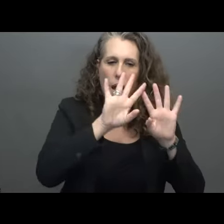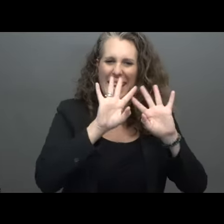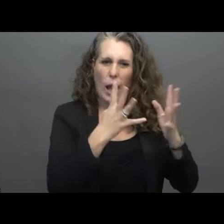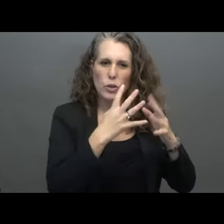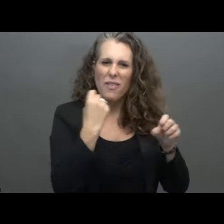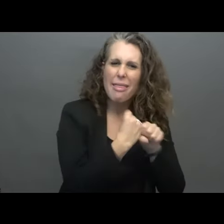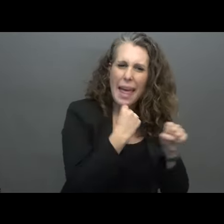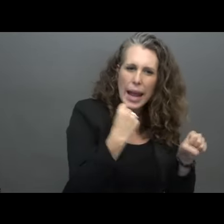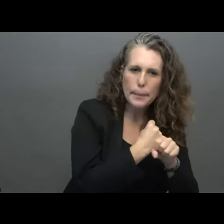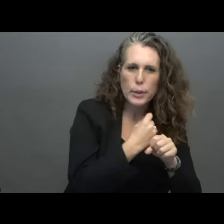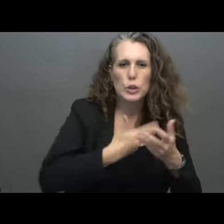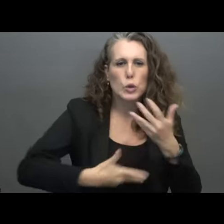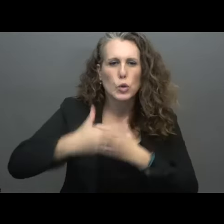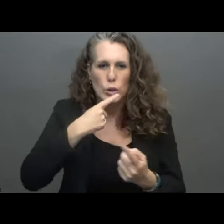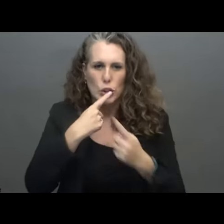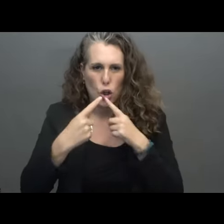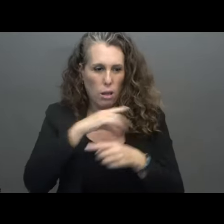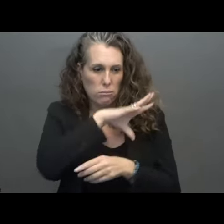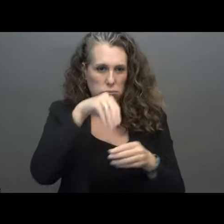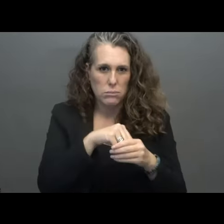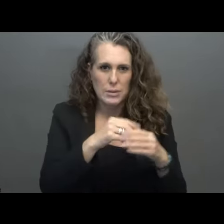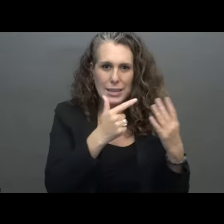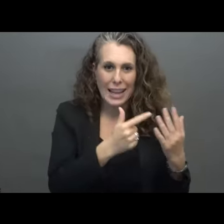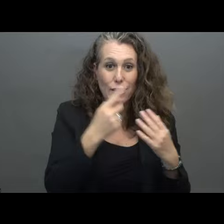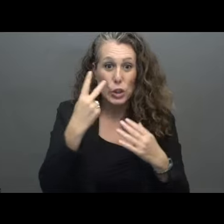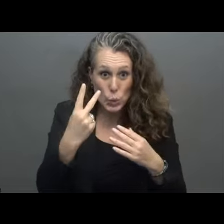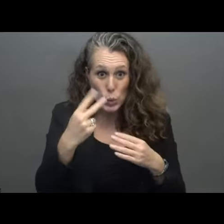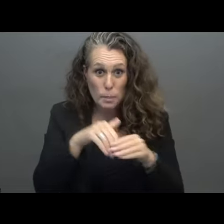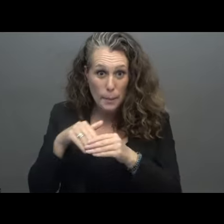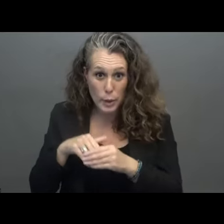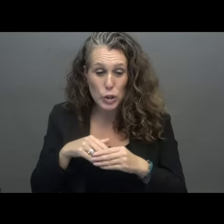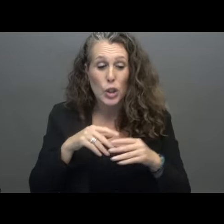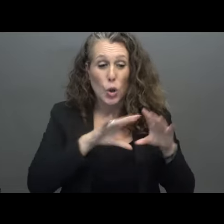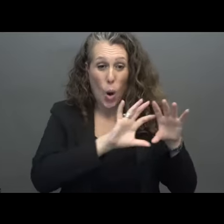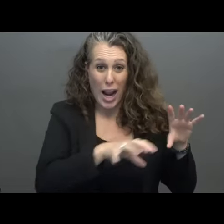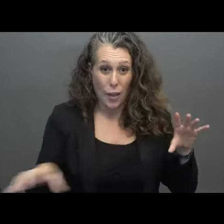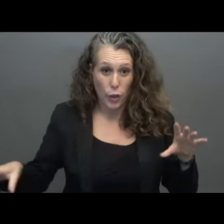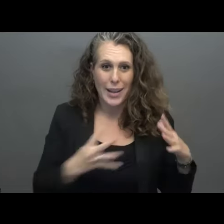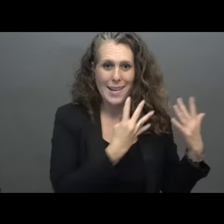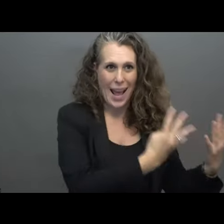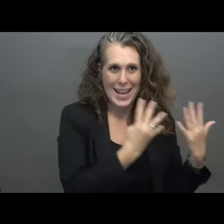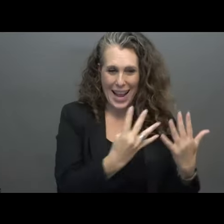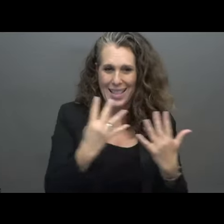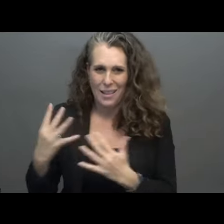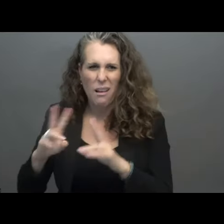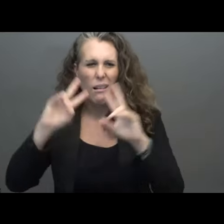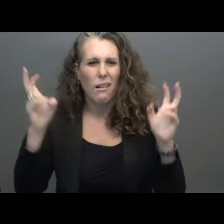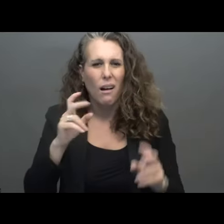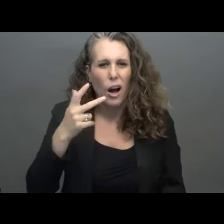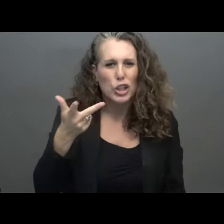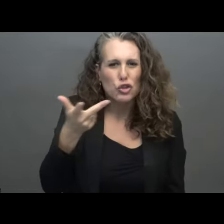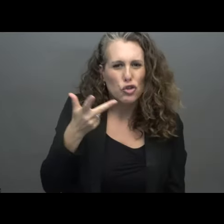mechanism the casita shown the concept Ashanti but it was handled, you know, the PR like